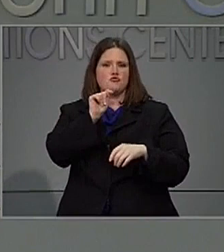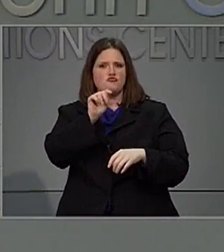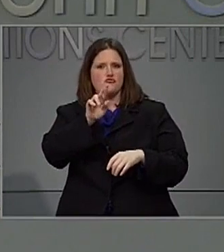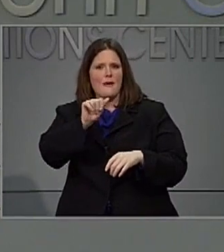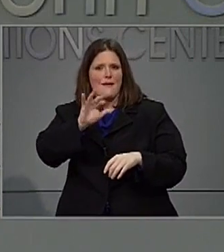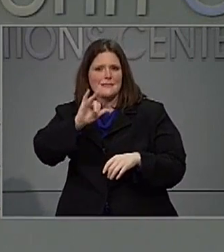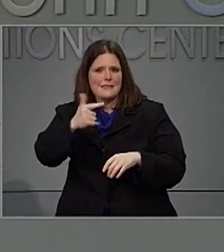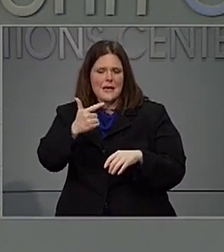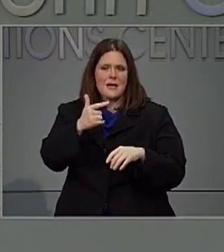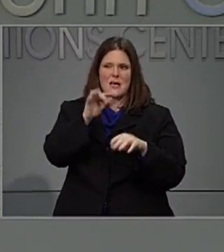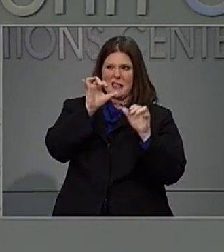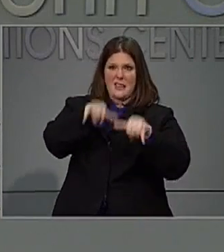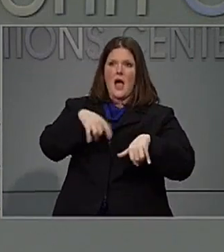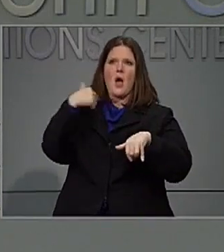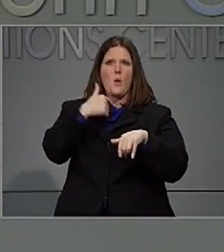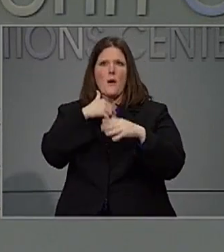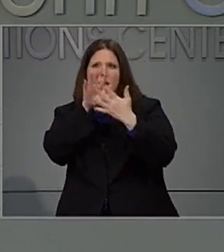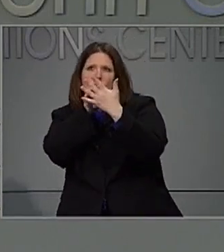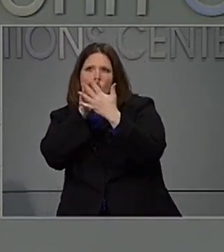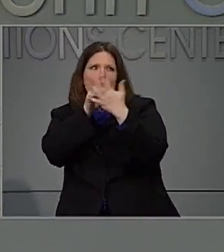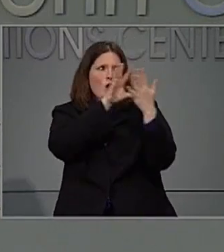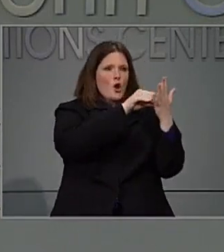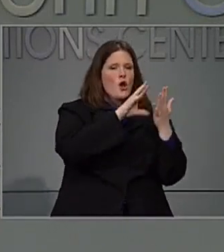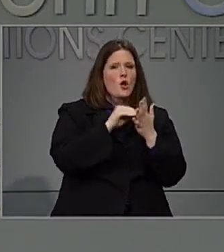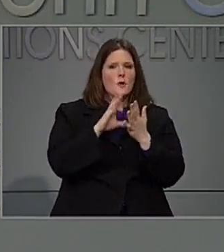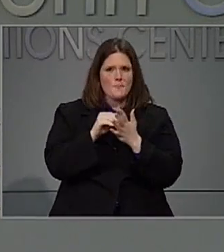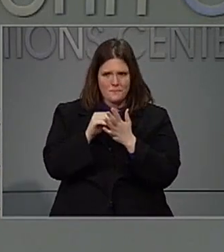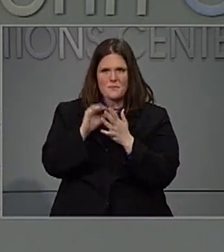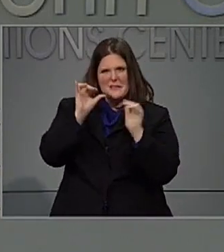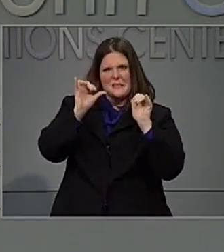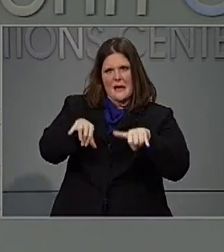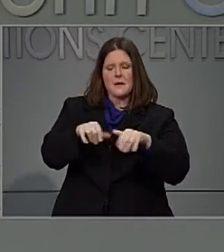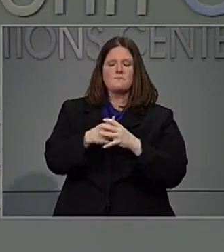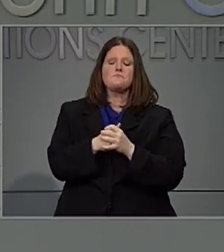MORE CASES. WE ARE CONTINUING TO WORK TOGETHER AS GOVERNORS TO MAKE SURE THERE'S MORE TESTING AND TRACING AND TAKING